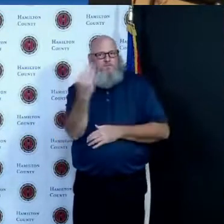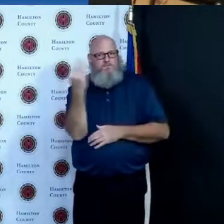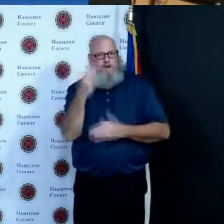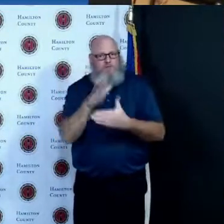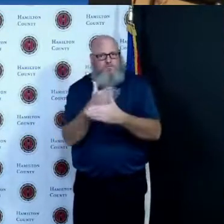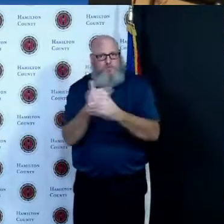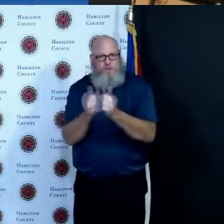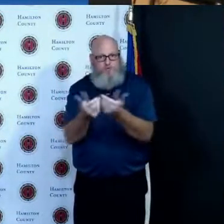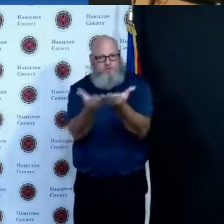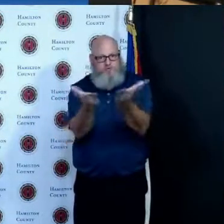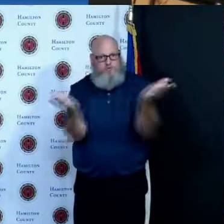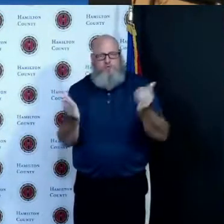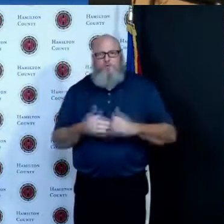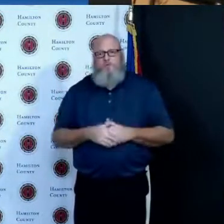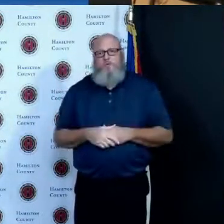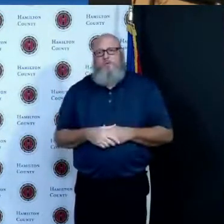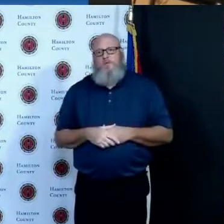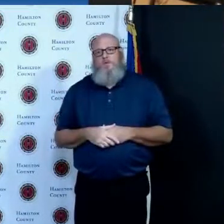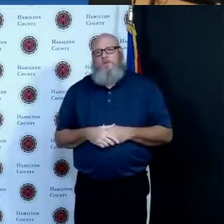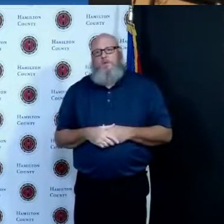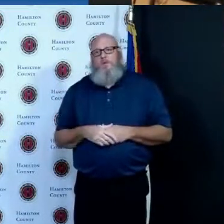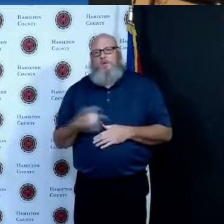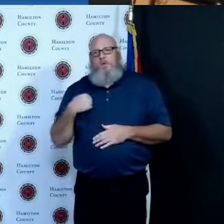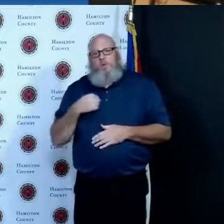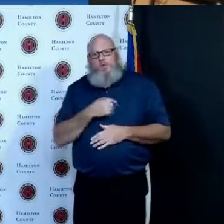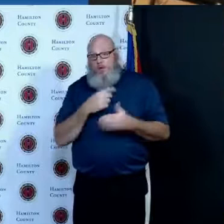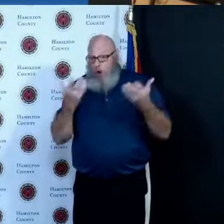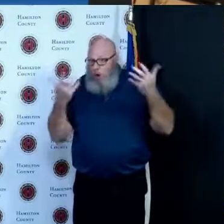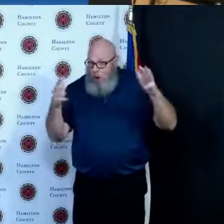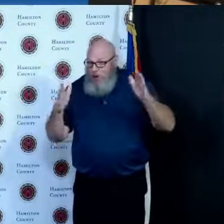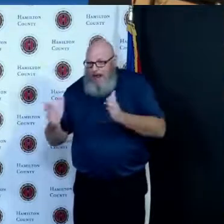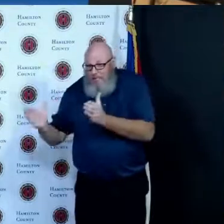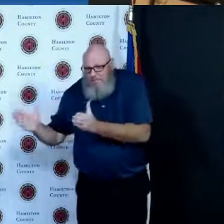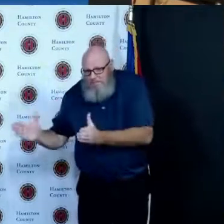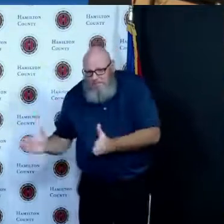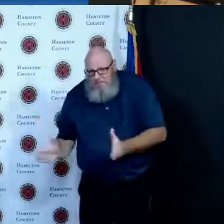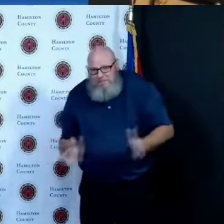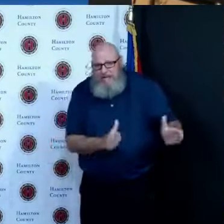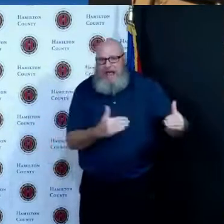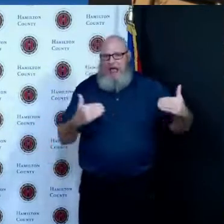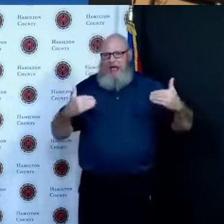and so that's why we're anxious to get more and to make sure that we are ramped up to accept them